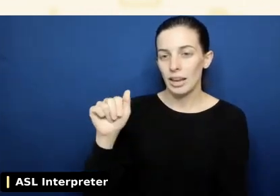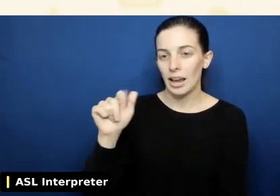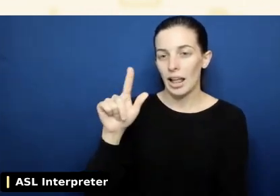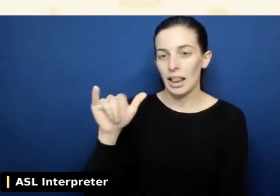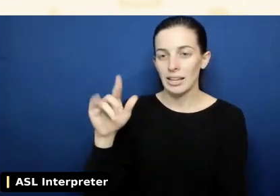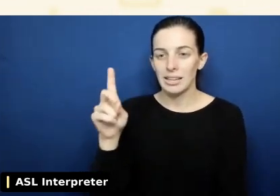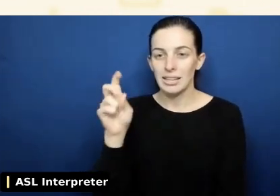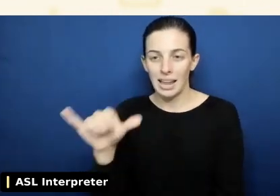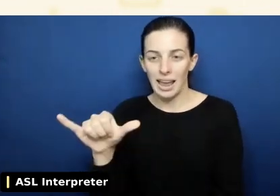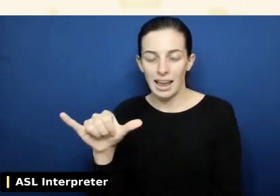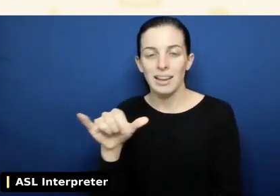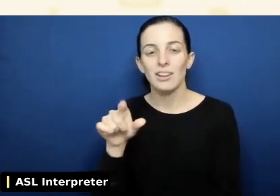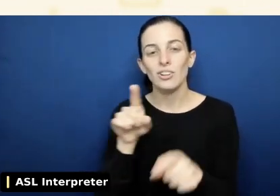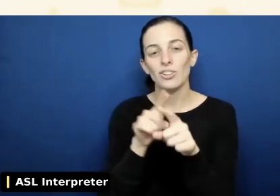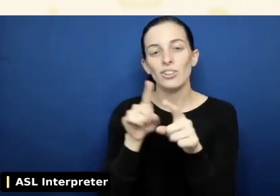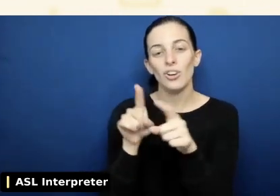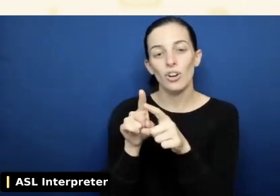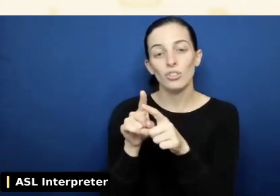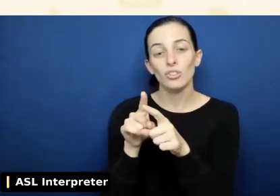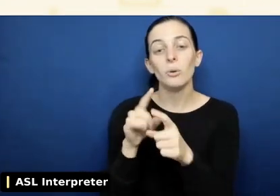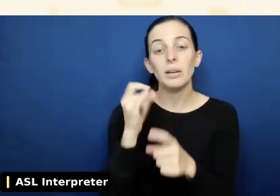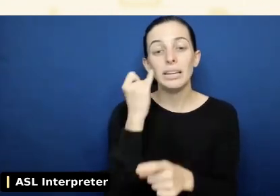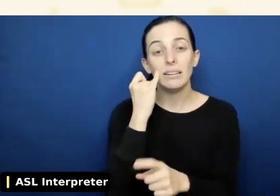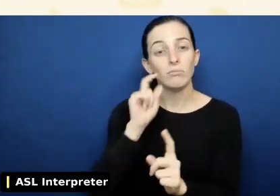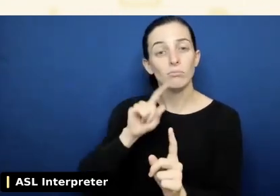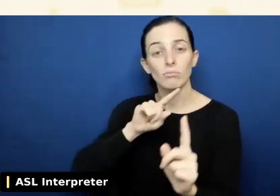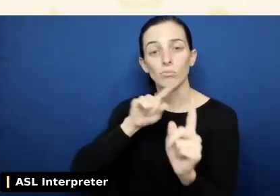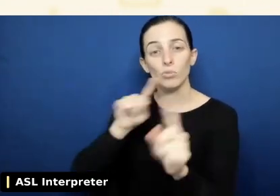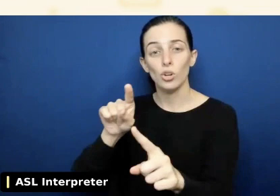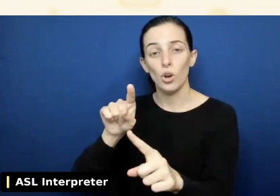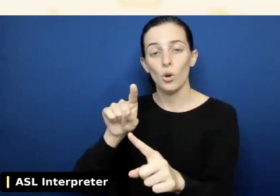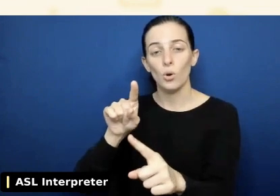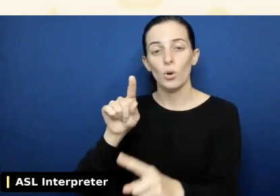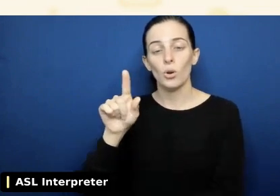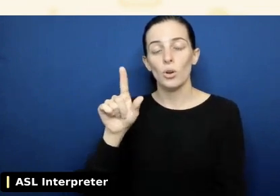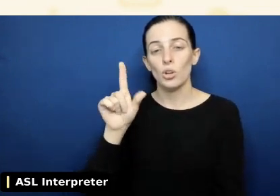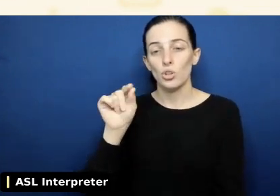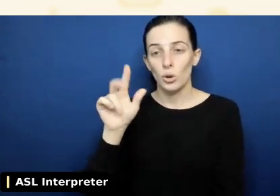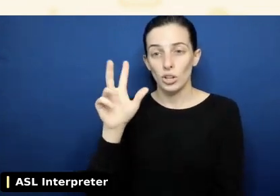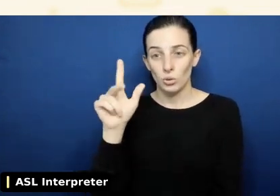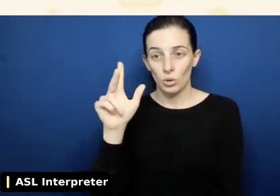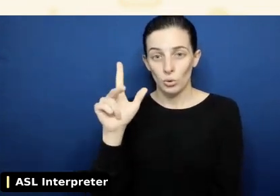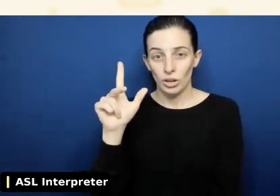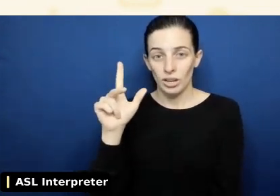We also appreciate if you go to 2023.wpaccessibility.day/feedback